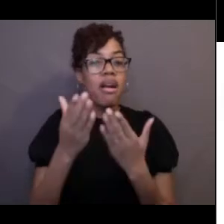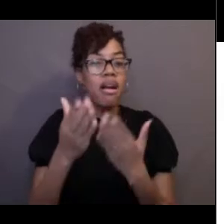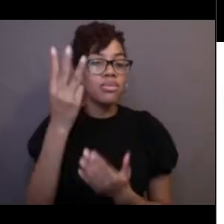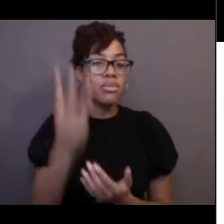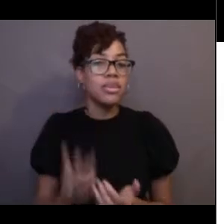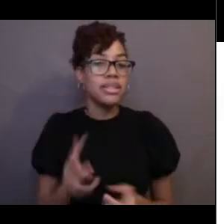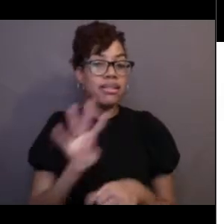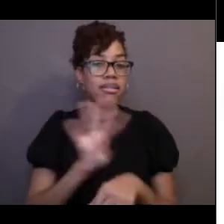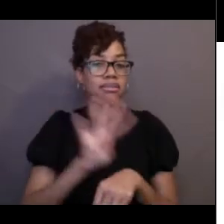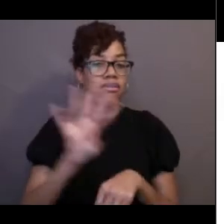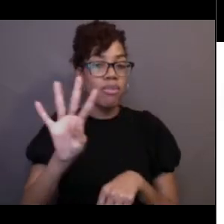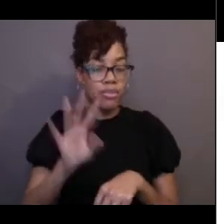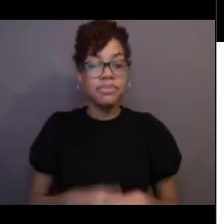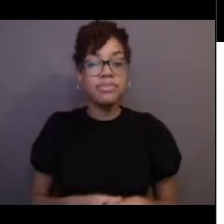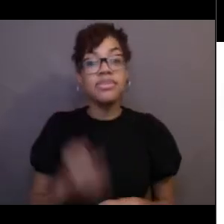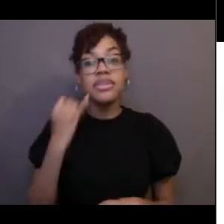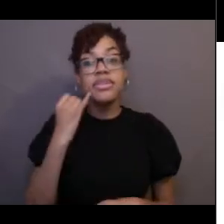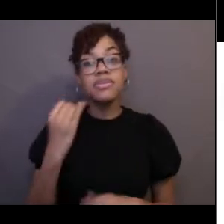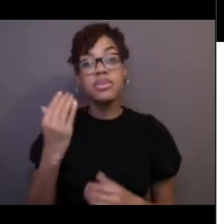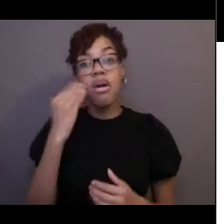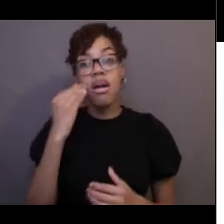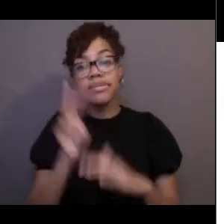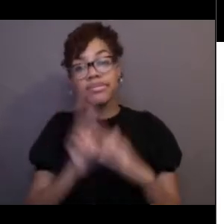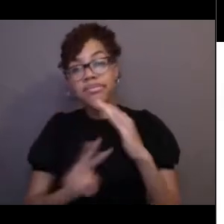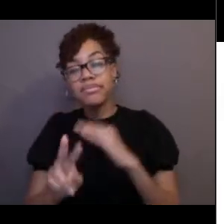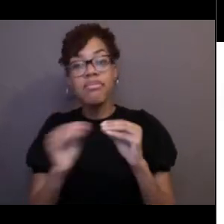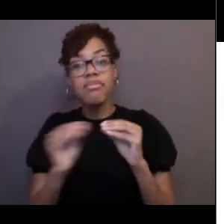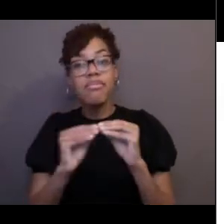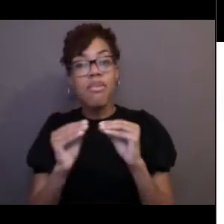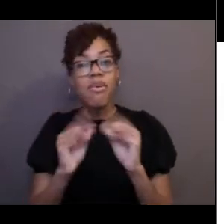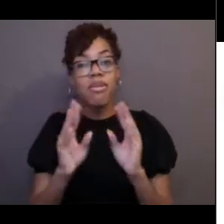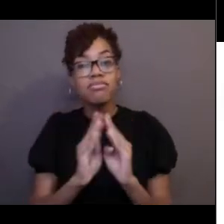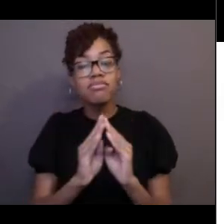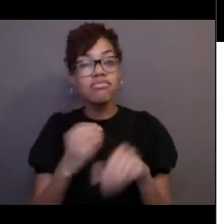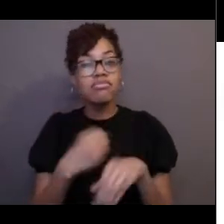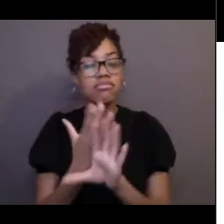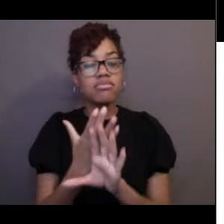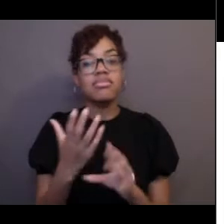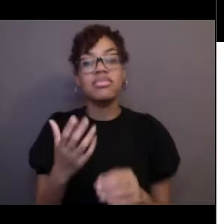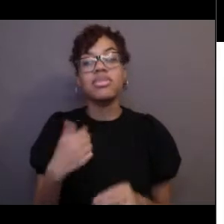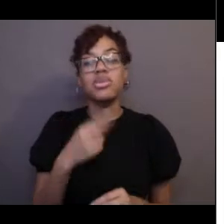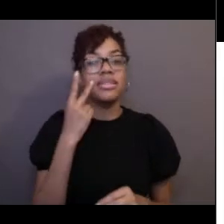And to find out about upcoming webinars, simply visit our website or follow us on Facebook.